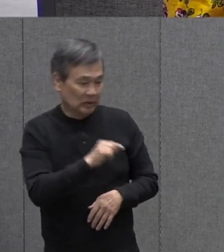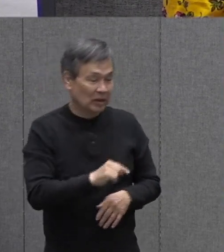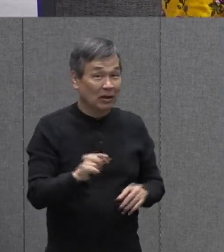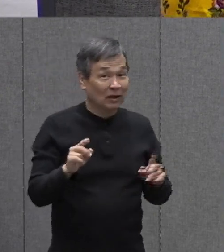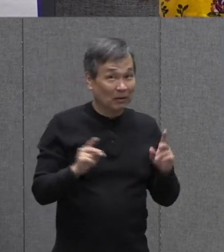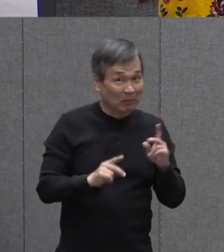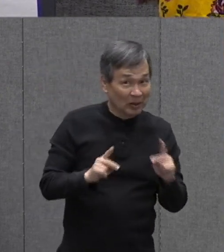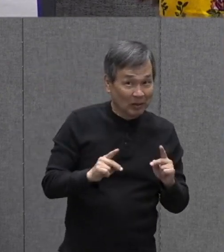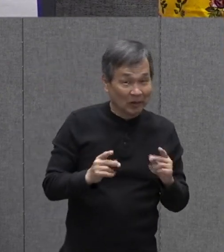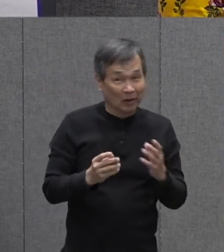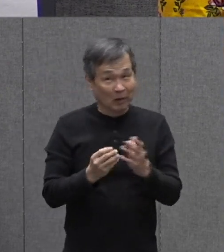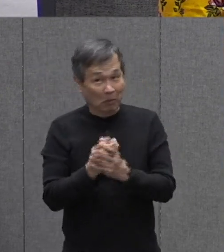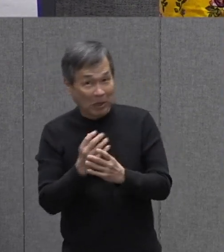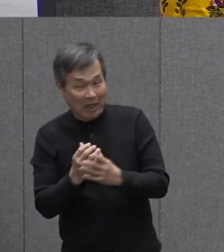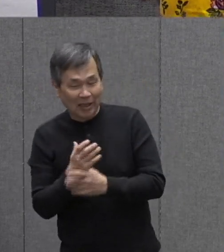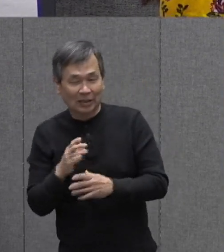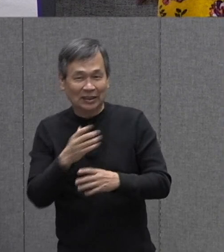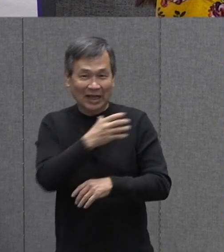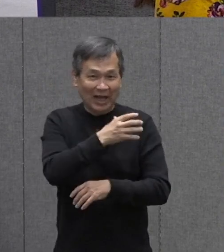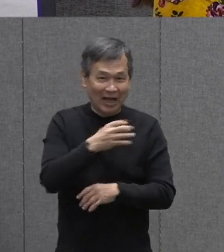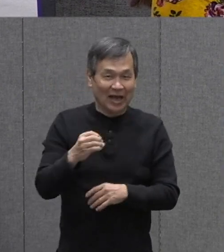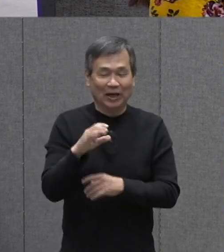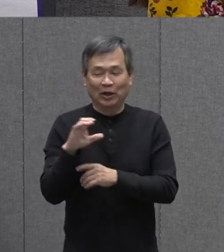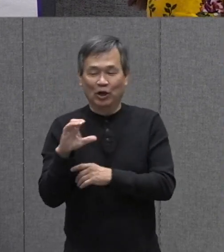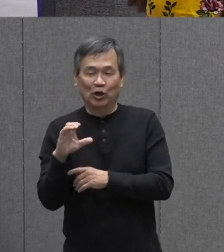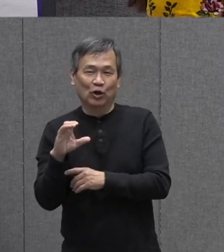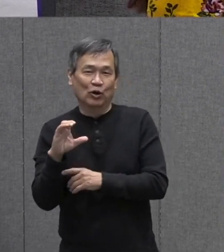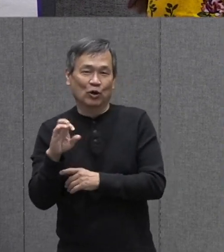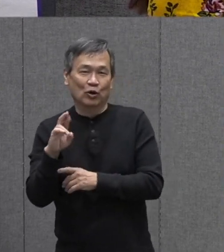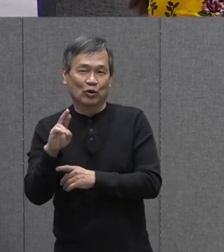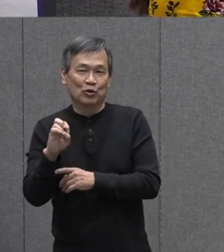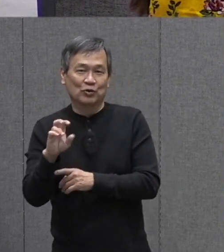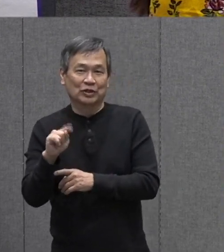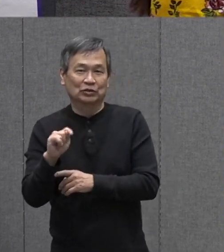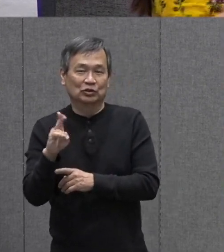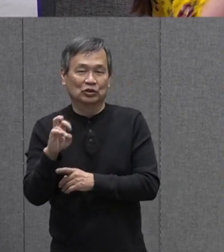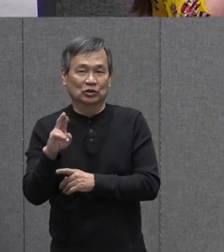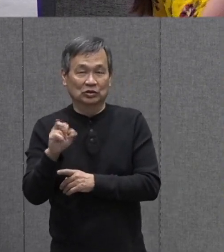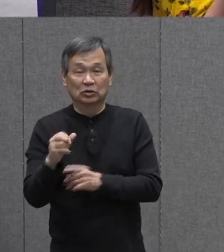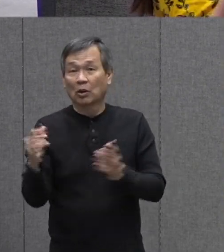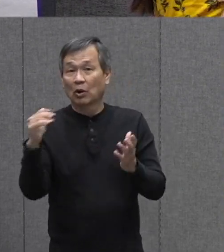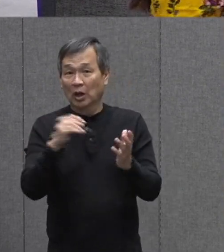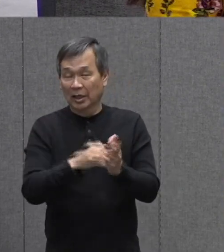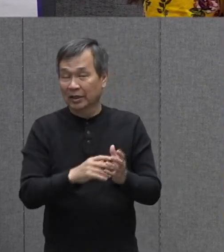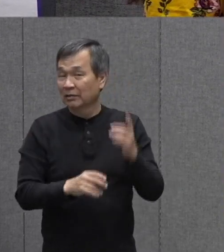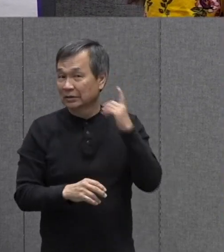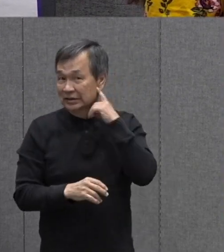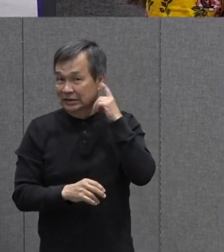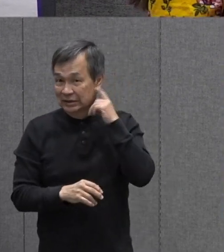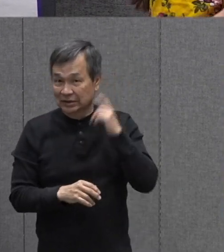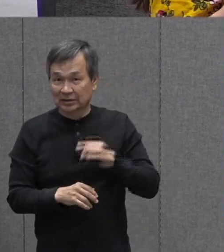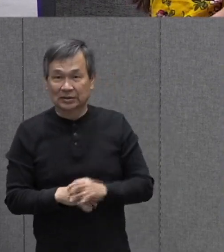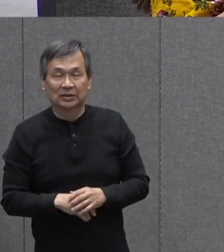and creatures that live on Earth. So we're gonna start at the beginning and we're listening for inhabitants.